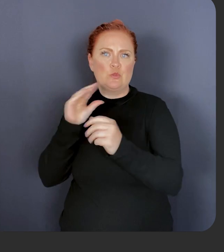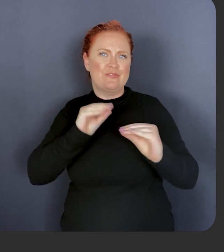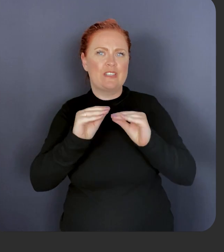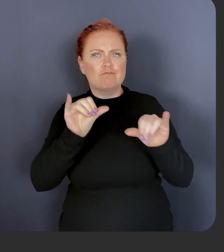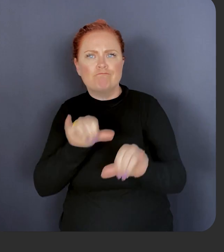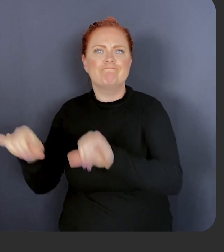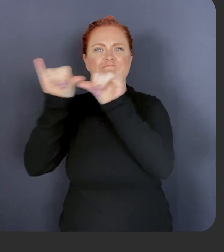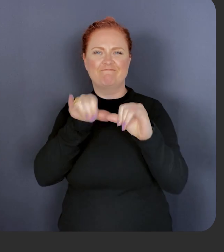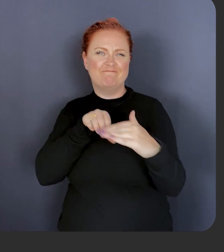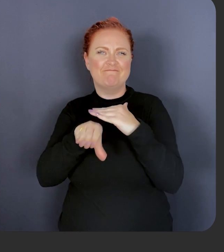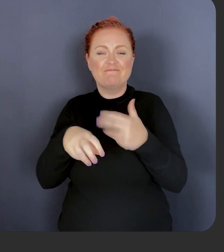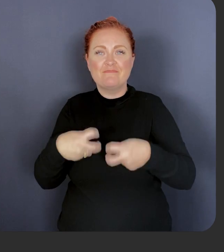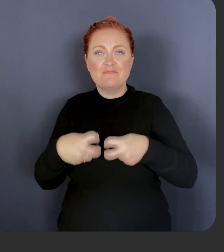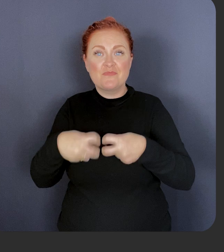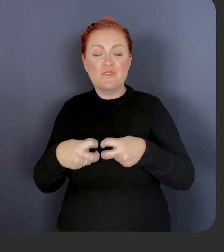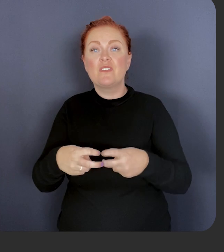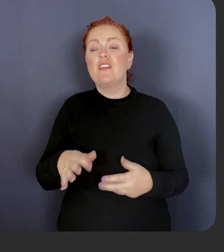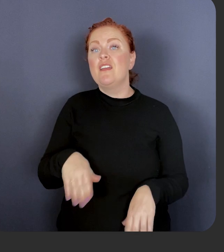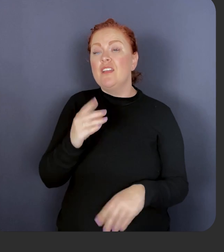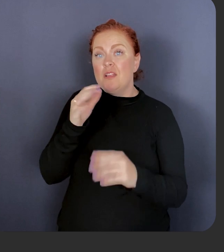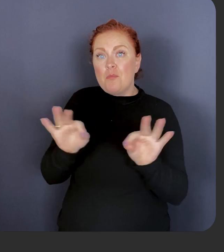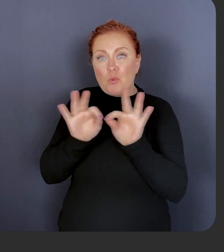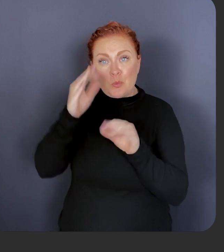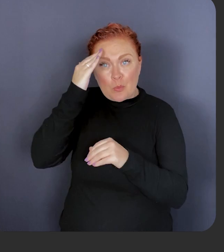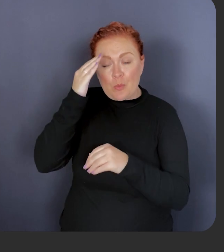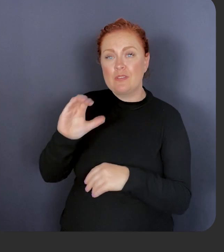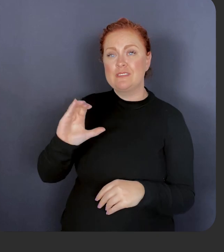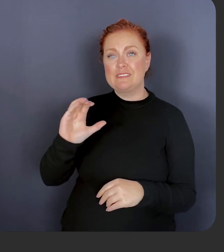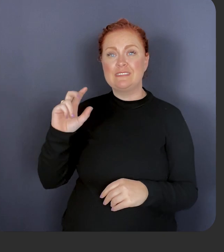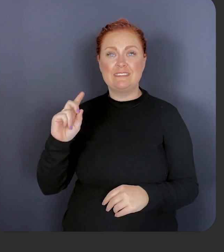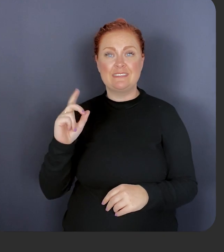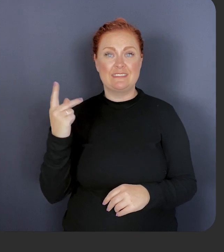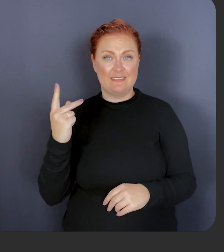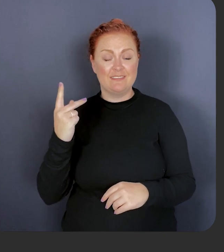issues. The thing about this is the CDK's accessibility module